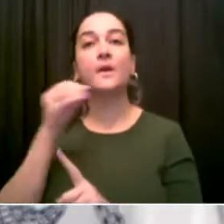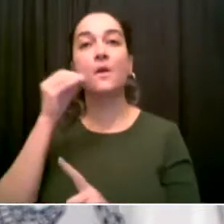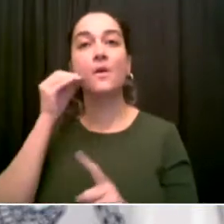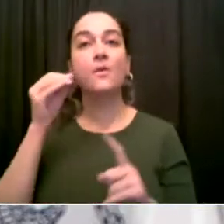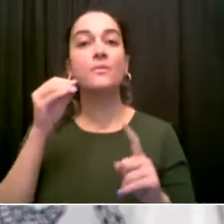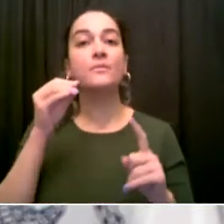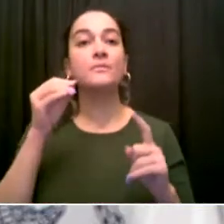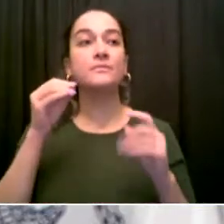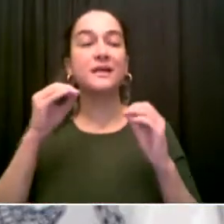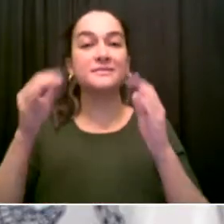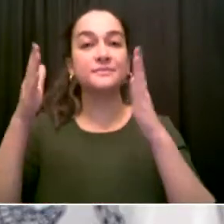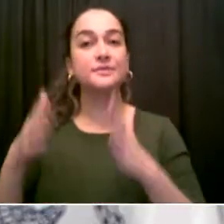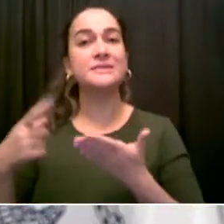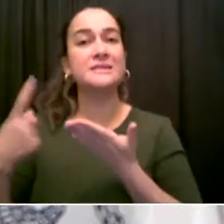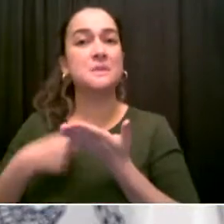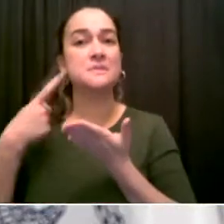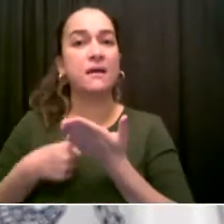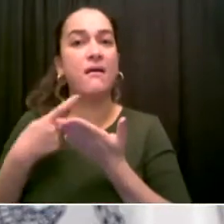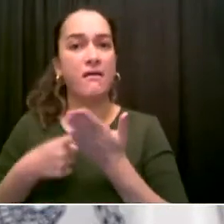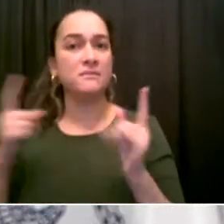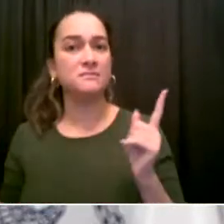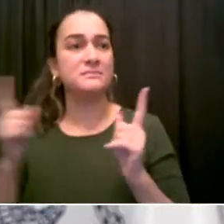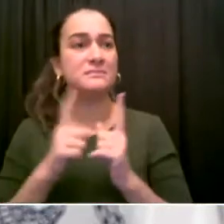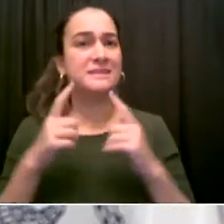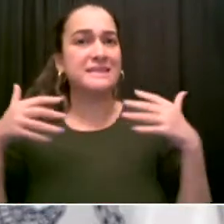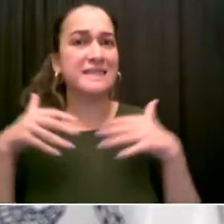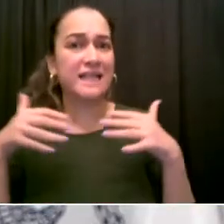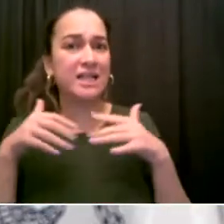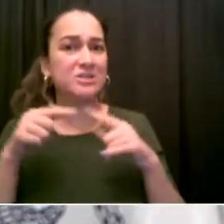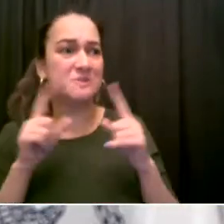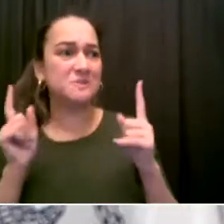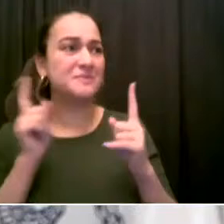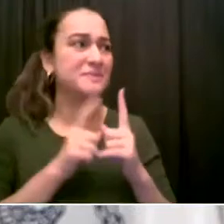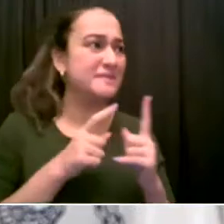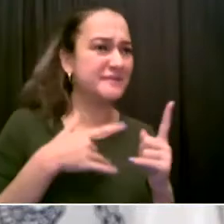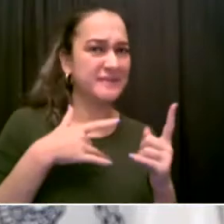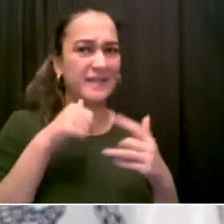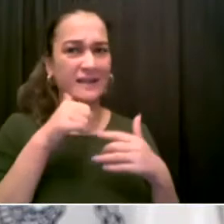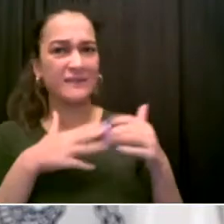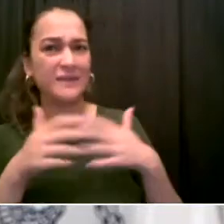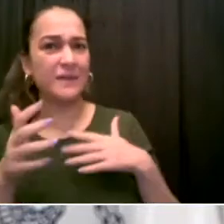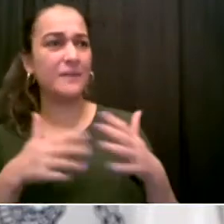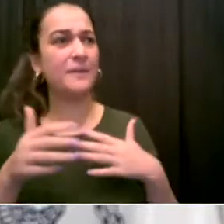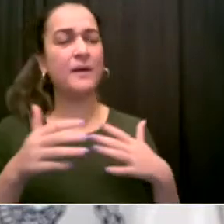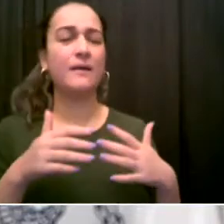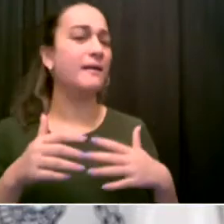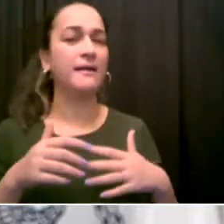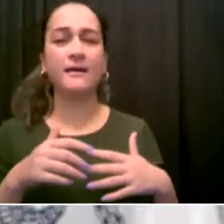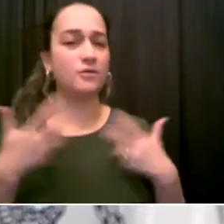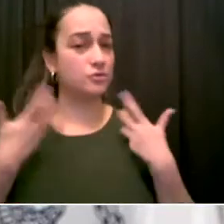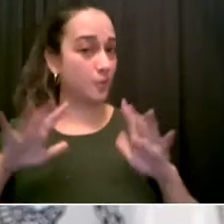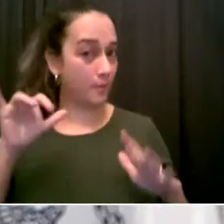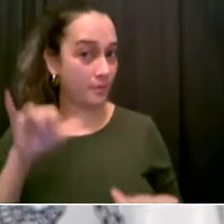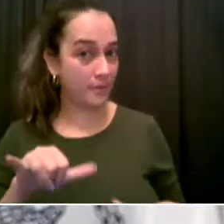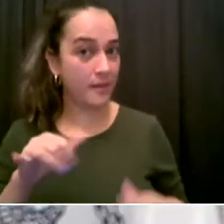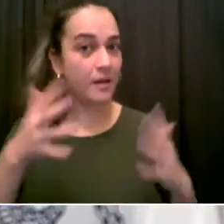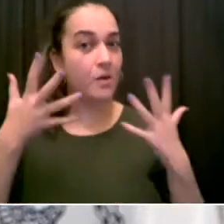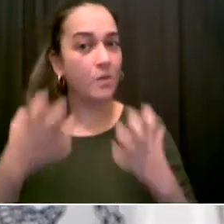RIGHT THEN MATTERS AND IT HELPS TO BE IN THE RIGHT LOCATION. ONCE SOMEONE IS IN, THCHE ANCES OF US KEEPING